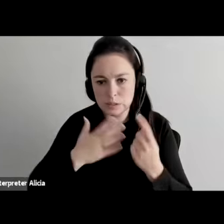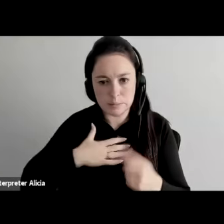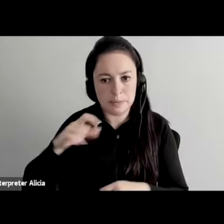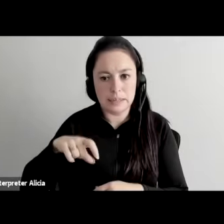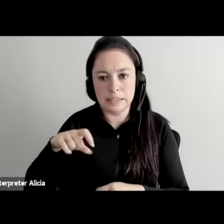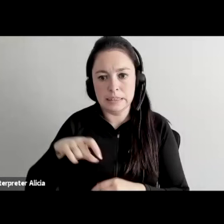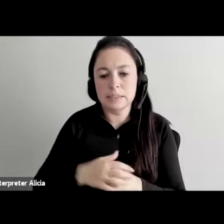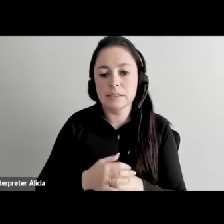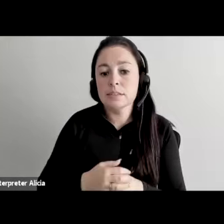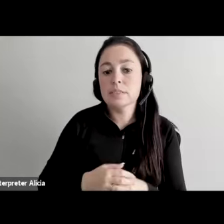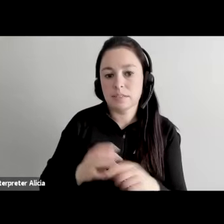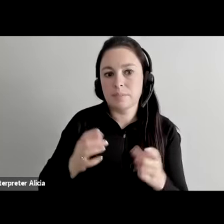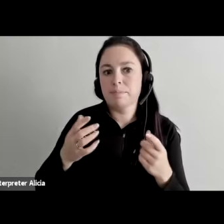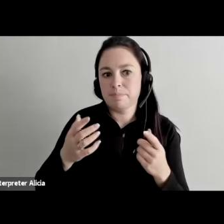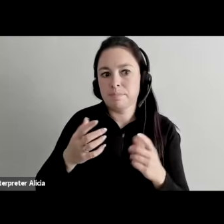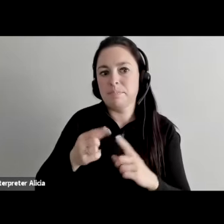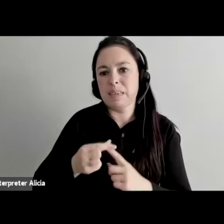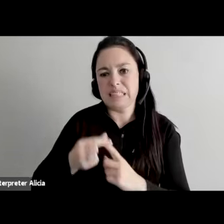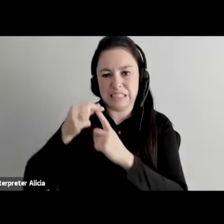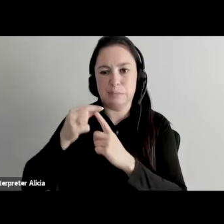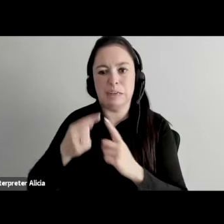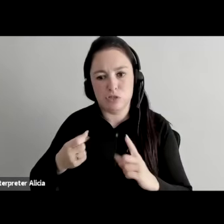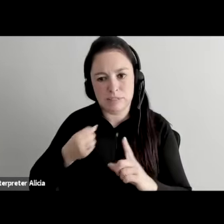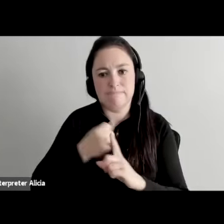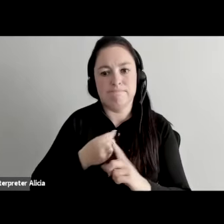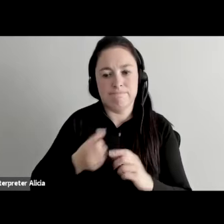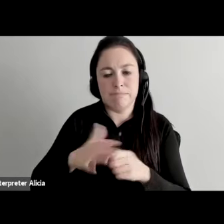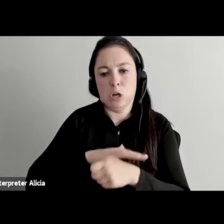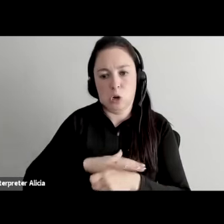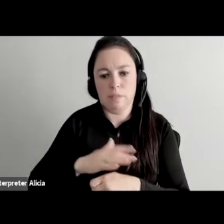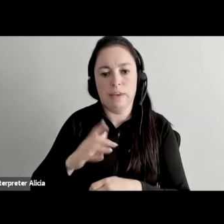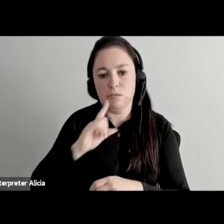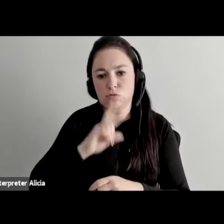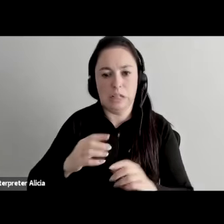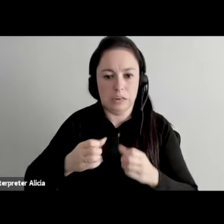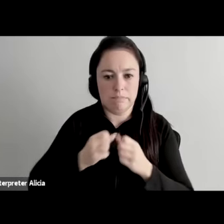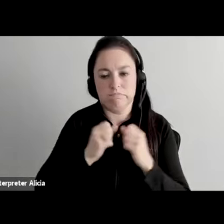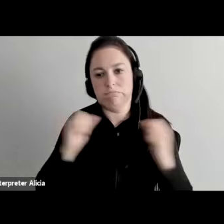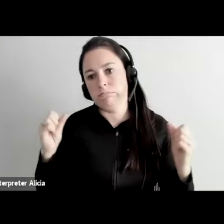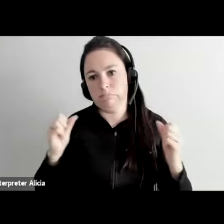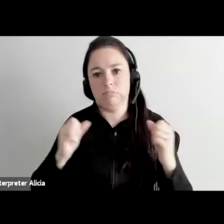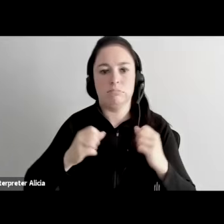exposed it. When everything shut down, the usual gaps in support became gaping holes peer